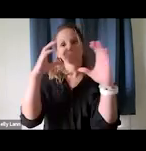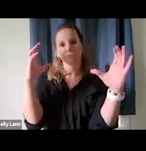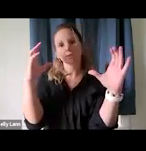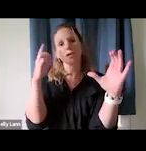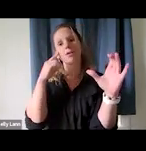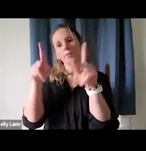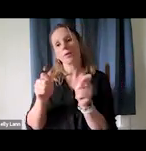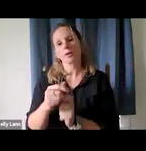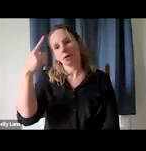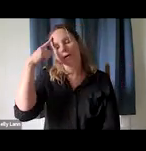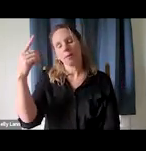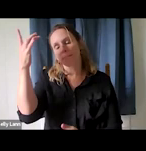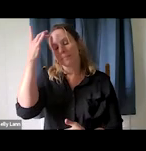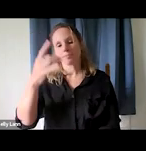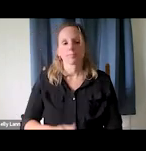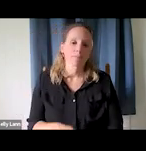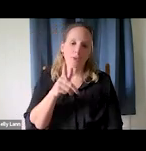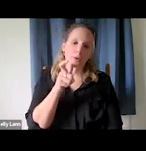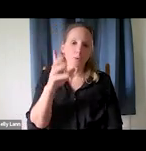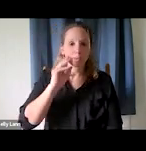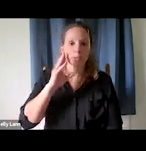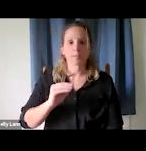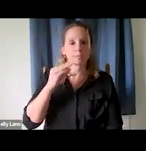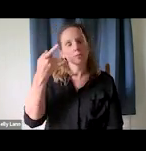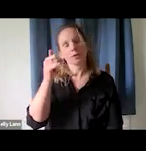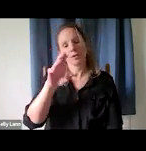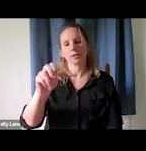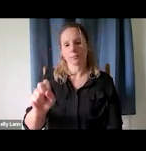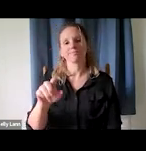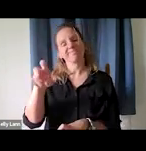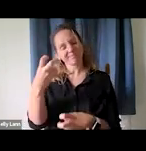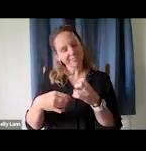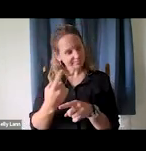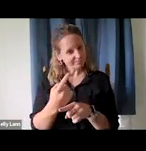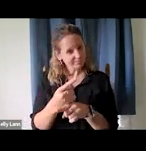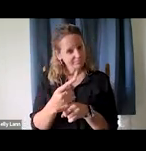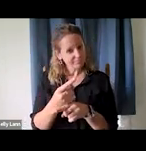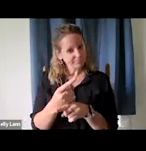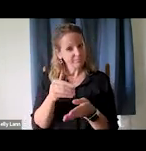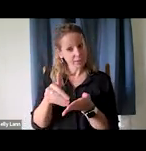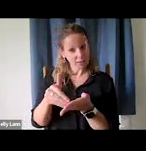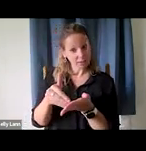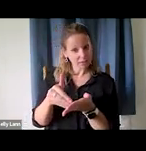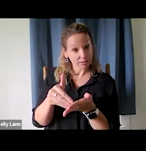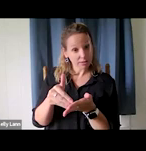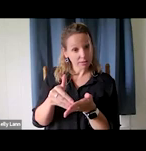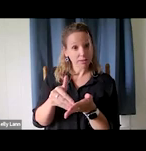with a mental illness who is experiencing homelessness can be difficult. Frequently, co-occurring substance use